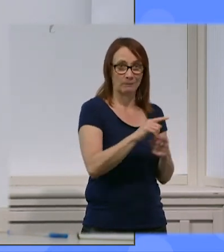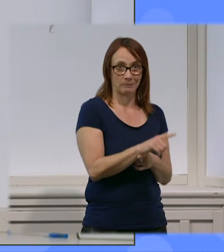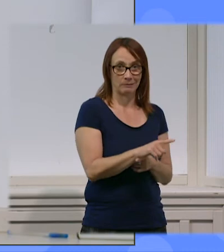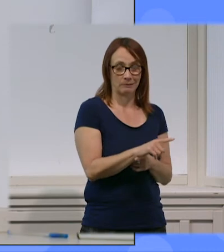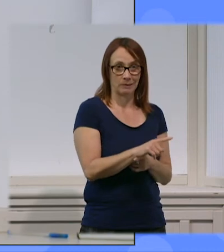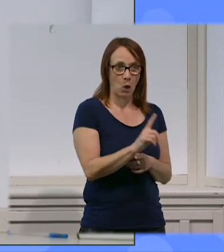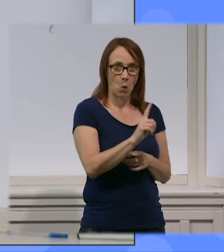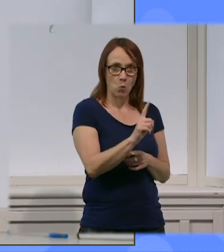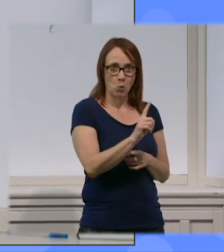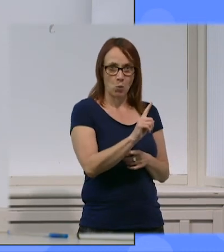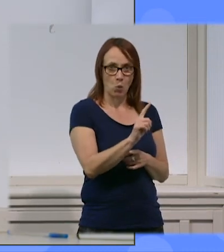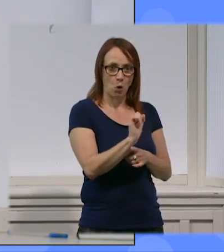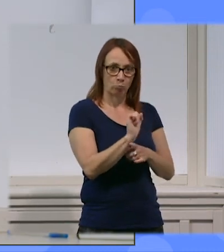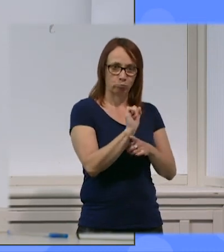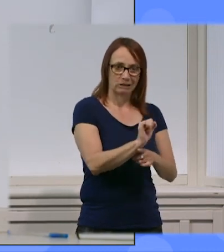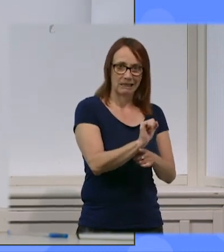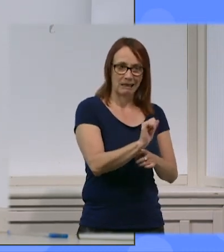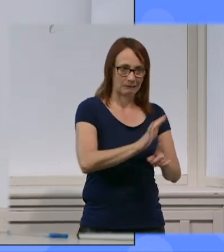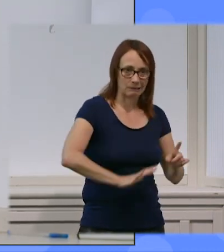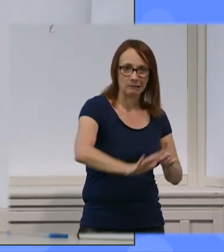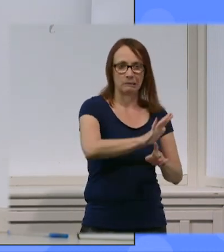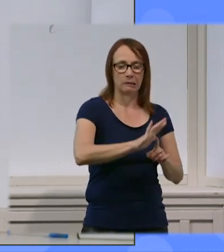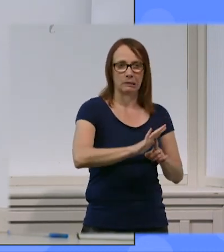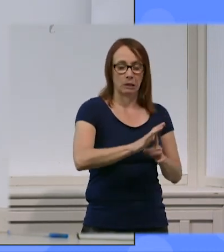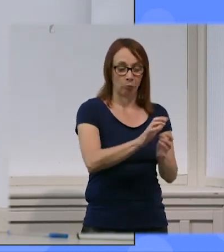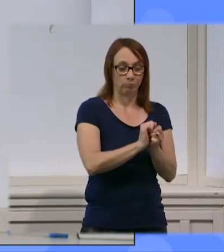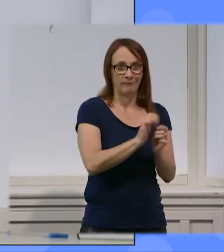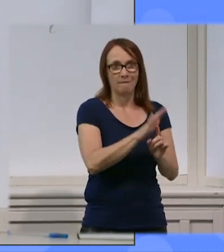protecting and maintaining environmental resources for future generations so this